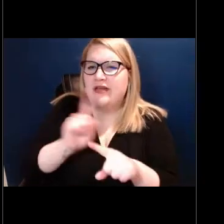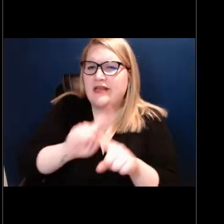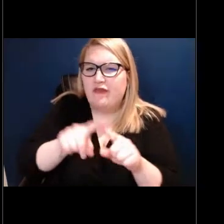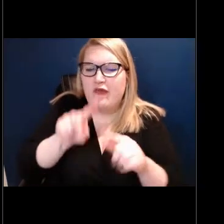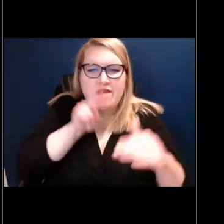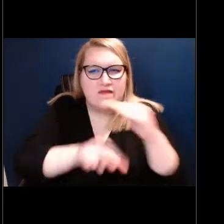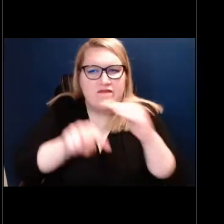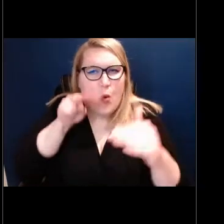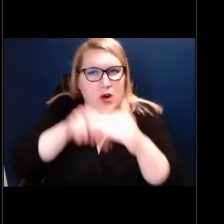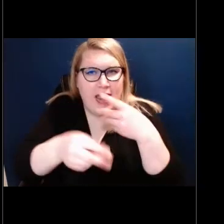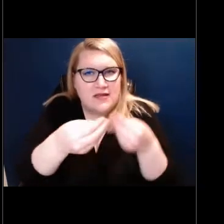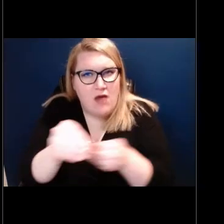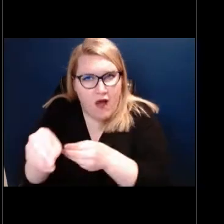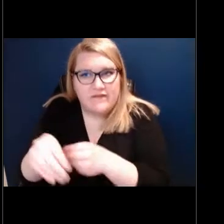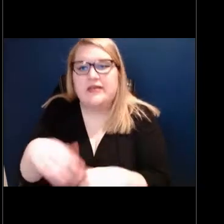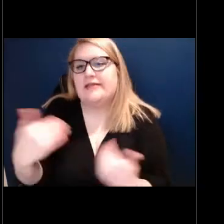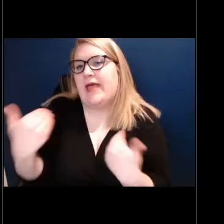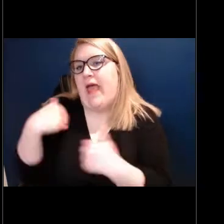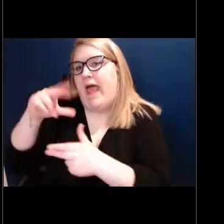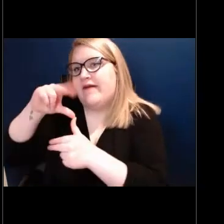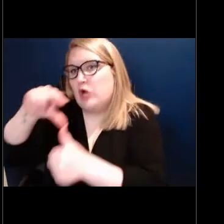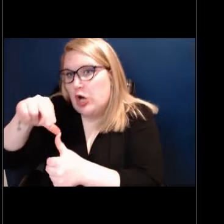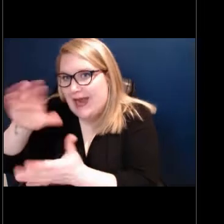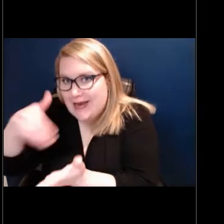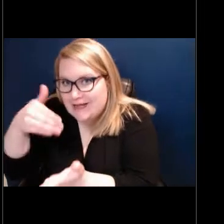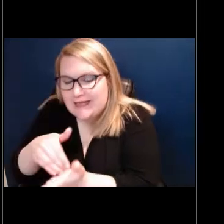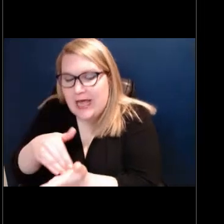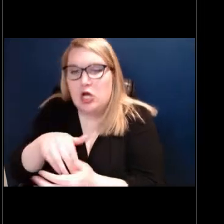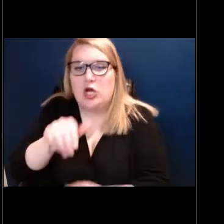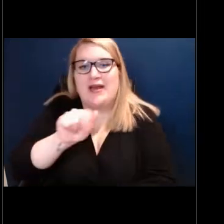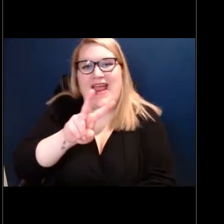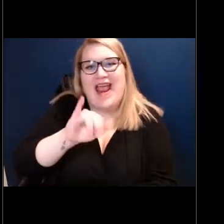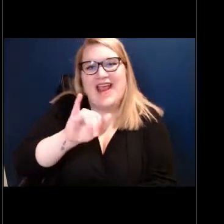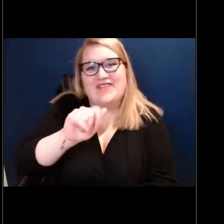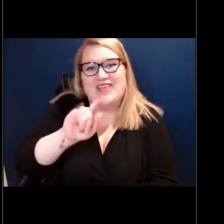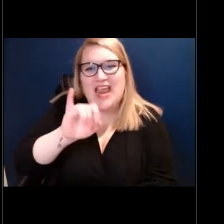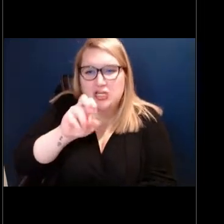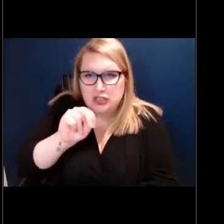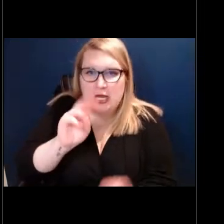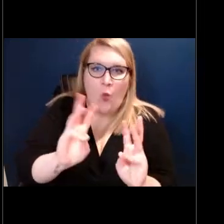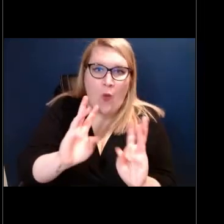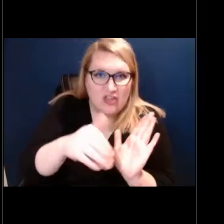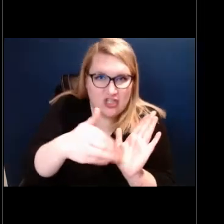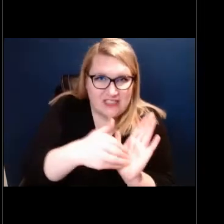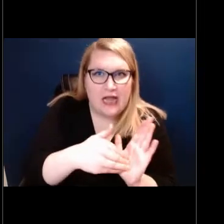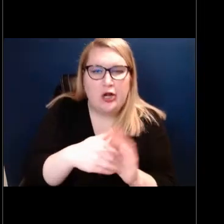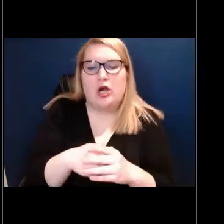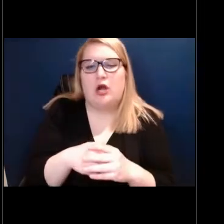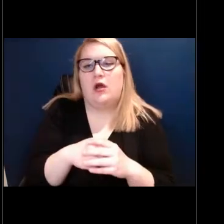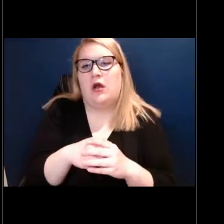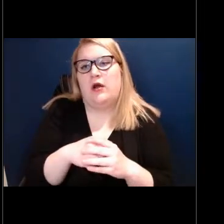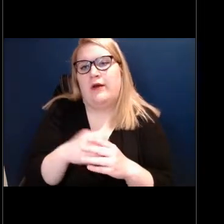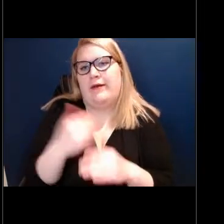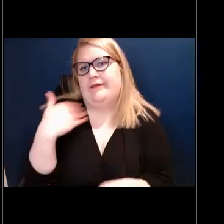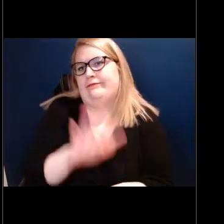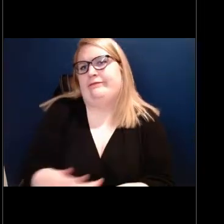as well as the hurricane Center, Aviation Weather Center. A number across the US as well as Alaska, Hawaii